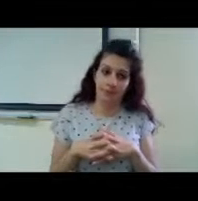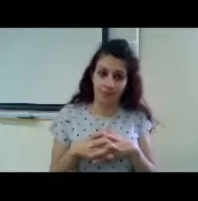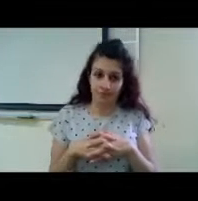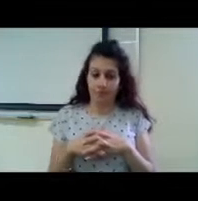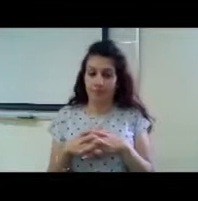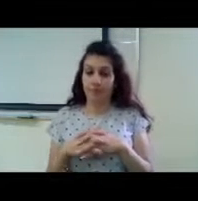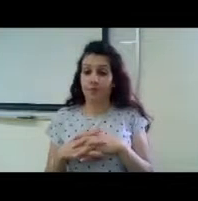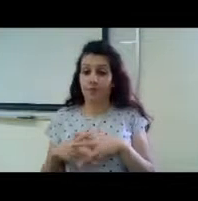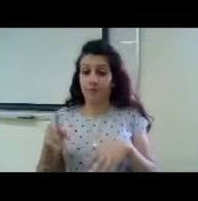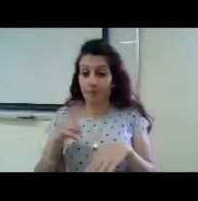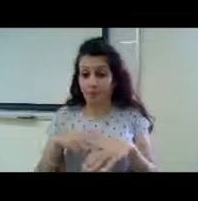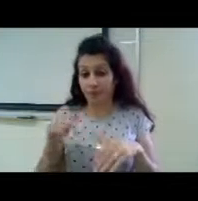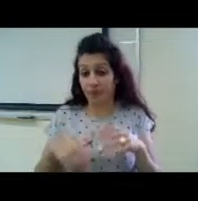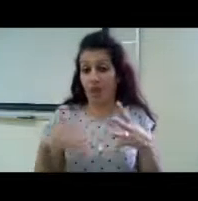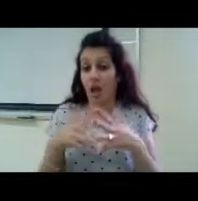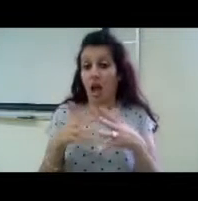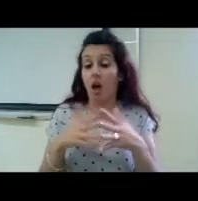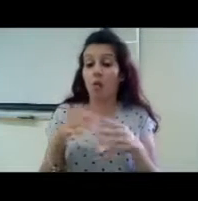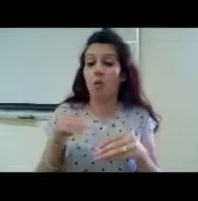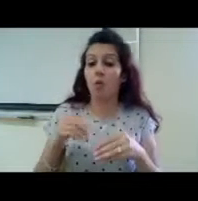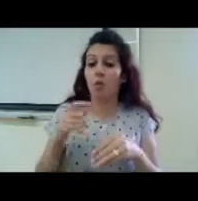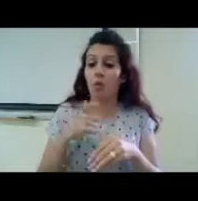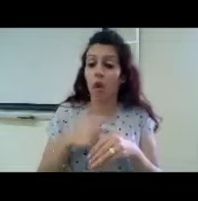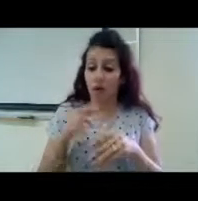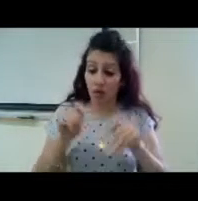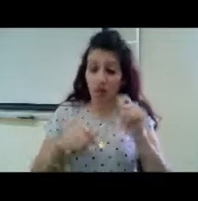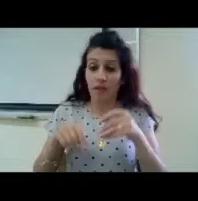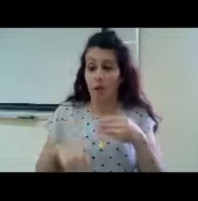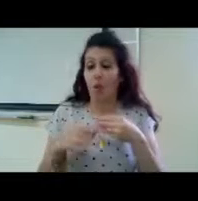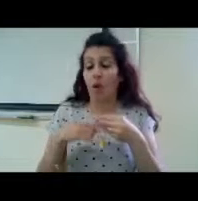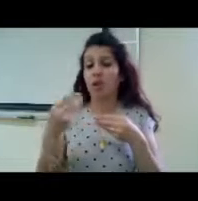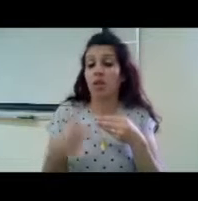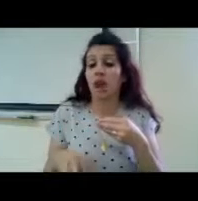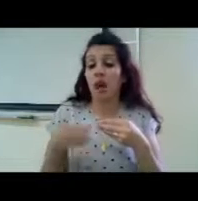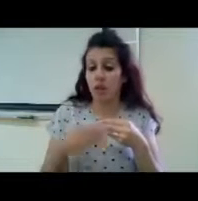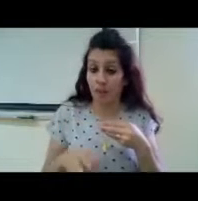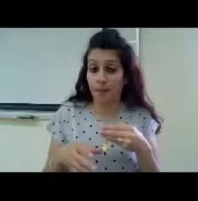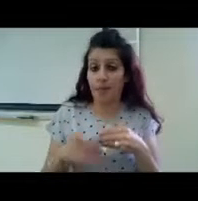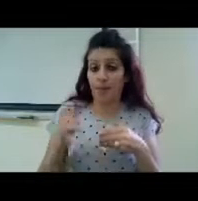language therapy and these have to continue and again many parents have